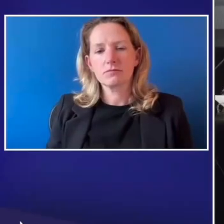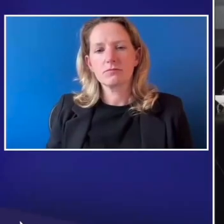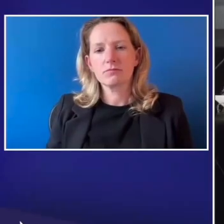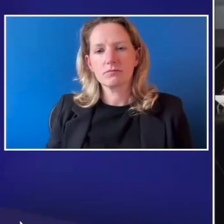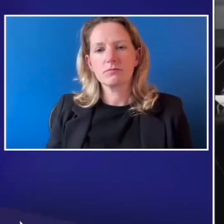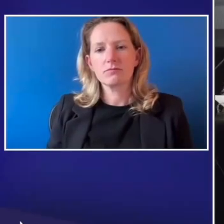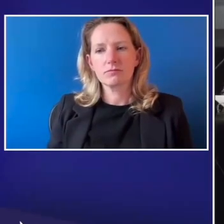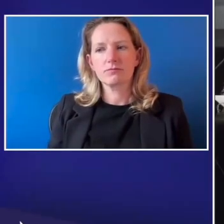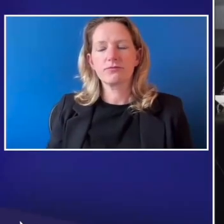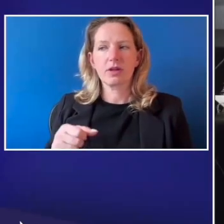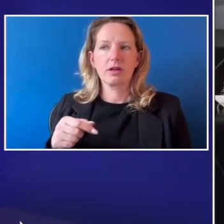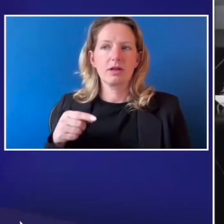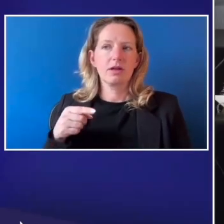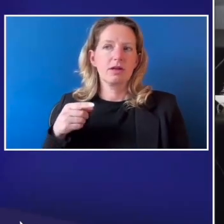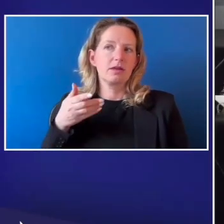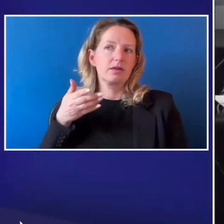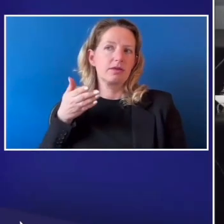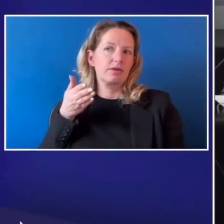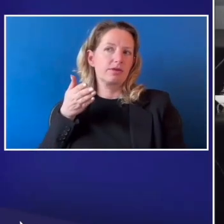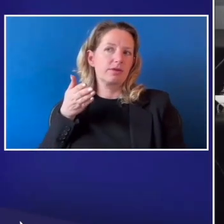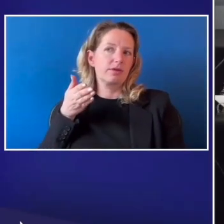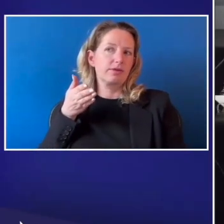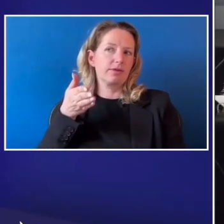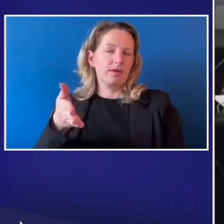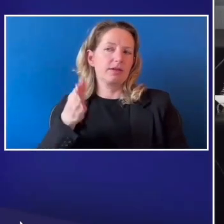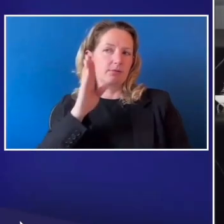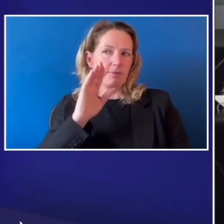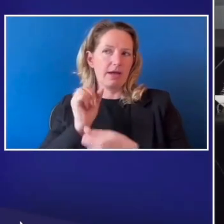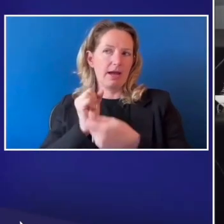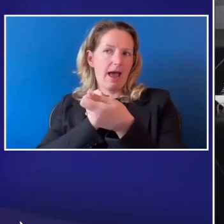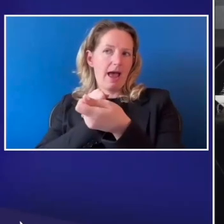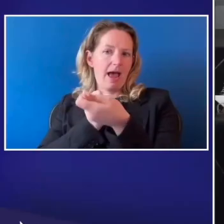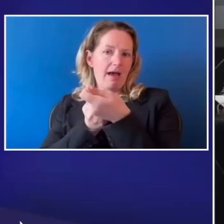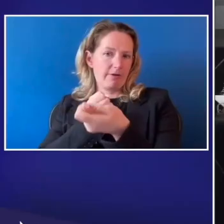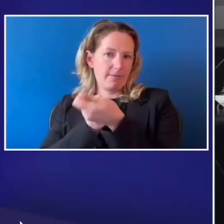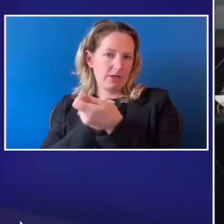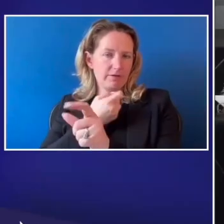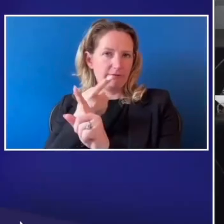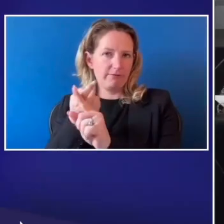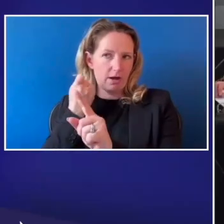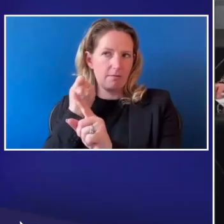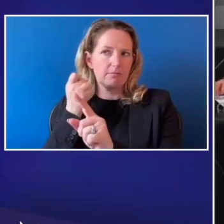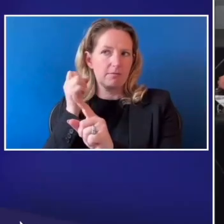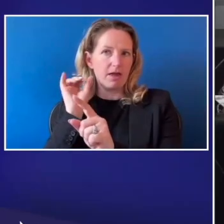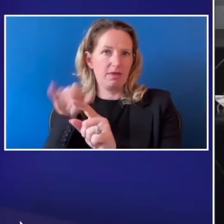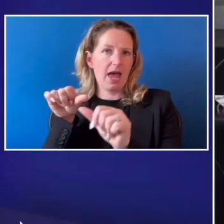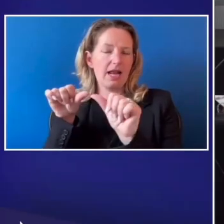agency's representative that they are complying with these roles. Uh, you know, it, it, it's a hook to some extent.